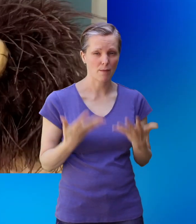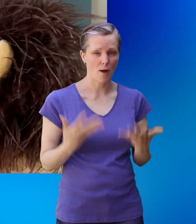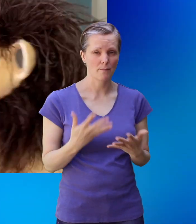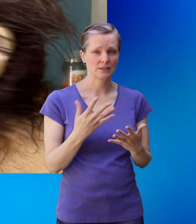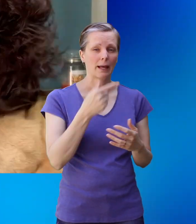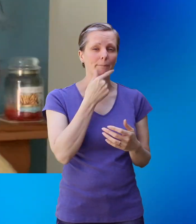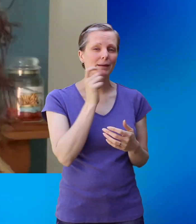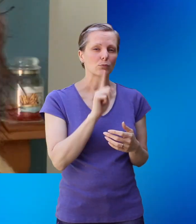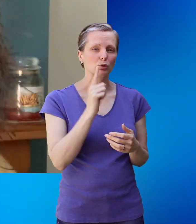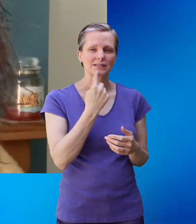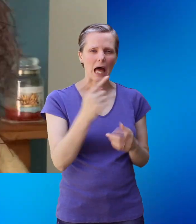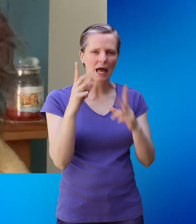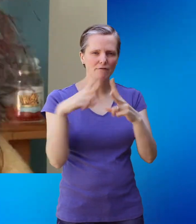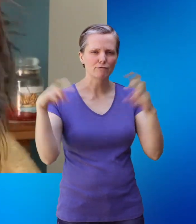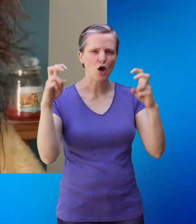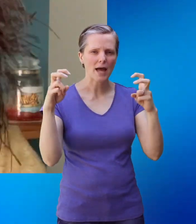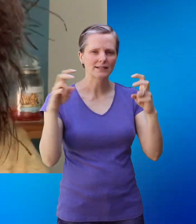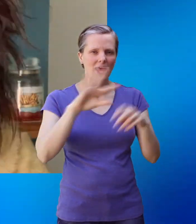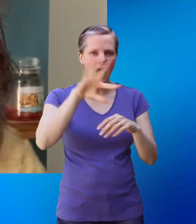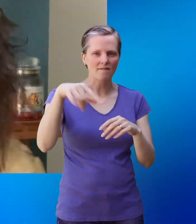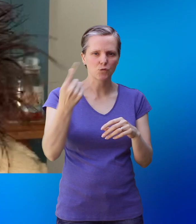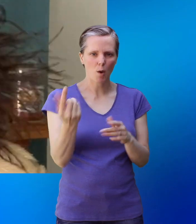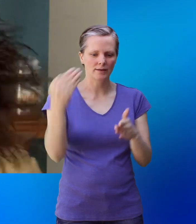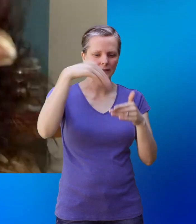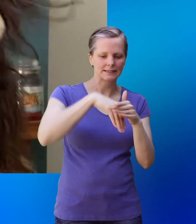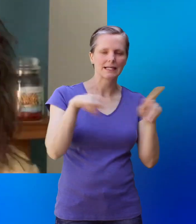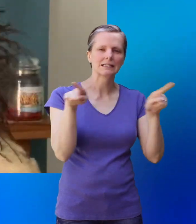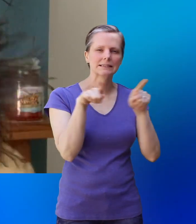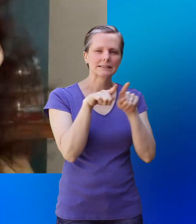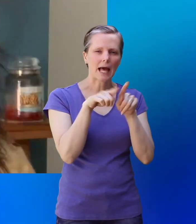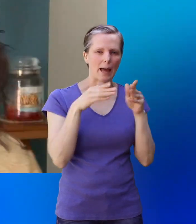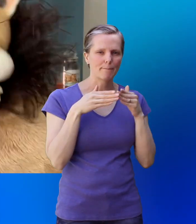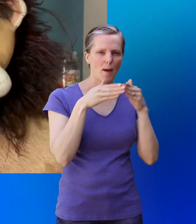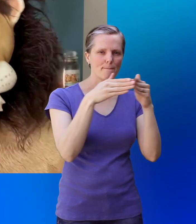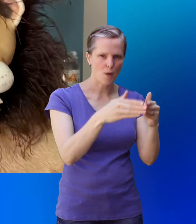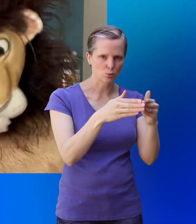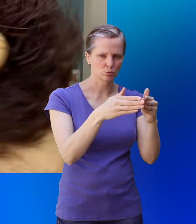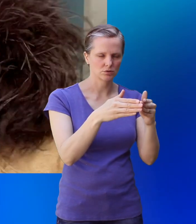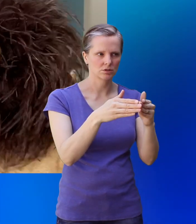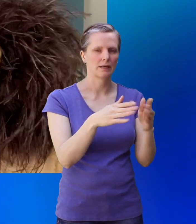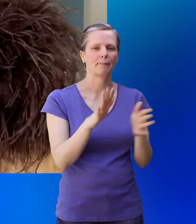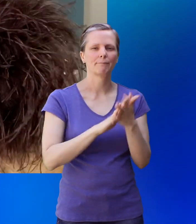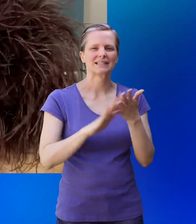the same boat. But what about the storm? Yeah, well the thing is everybody's not